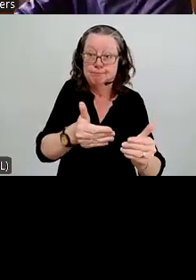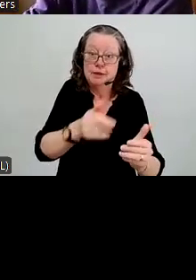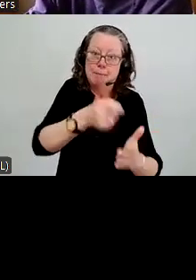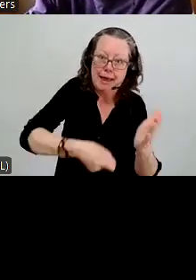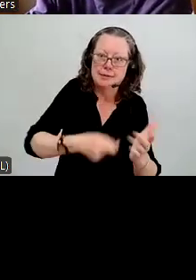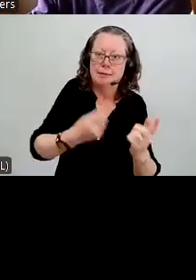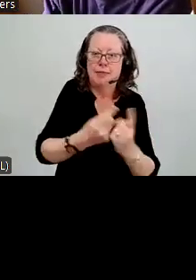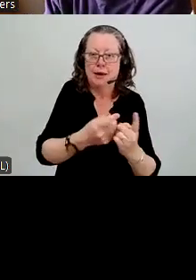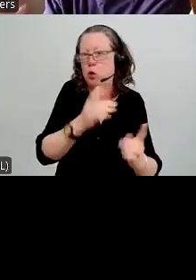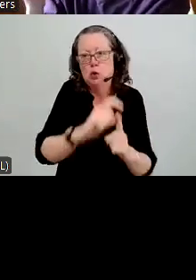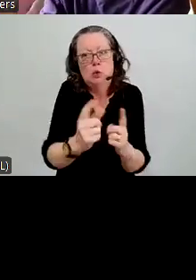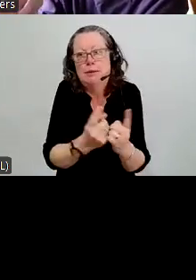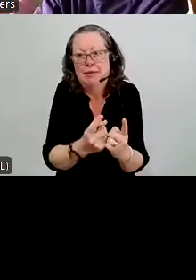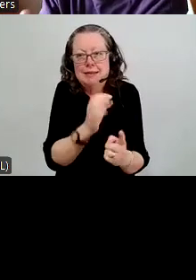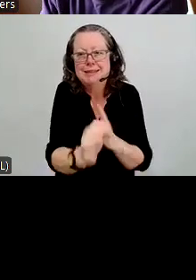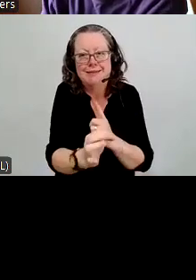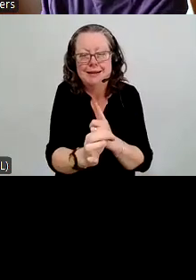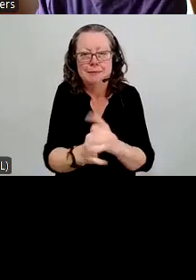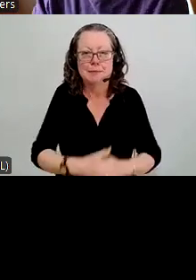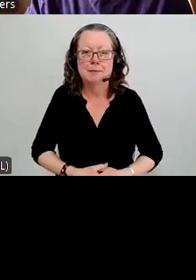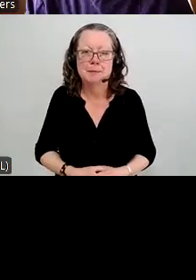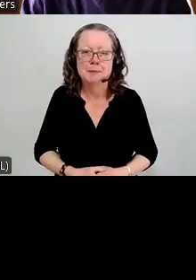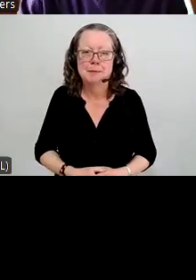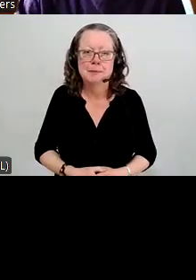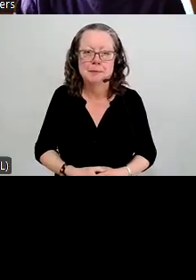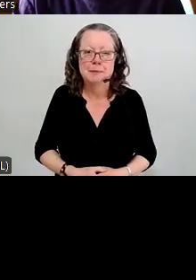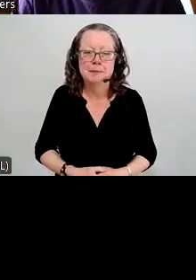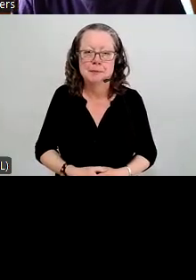I'm now going to serve an ad specifically for their needs."